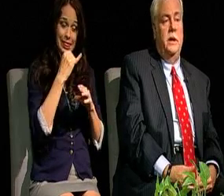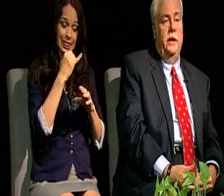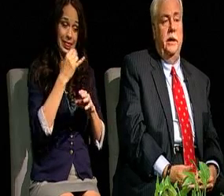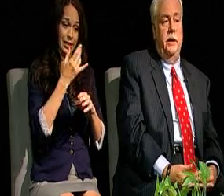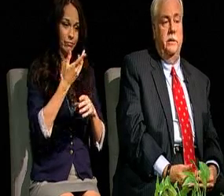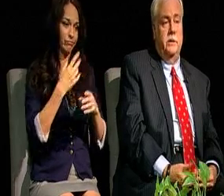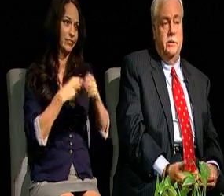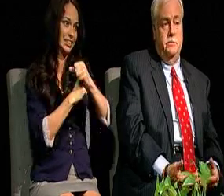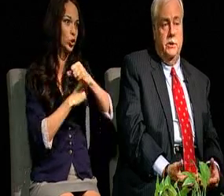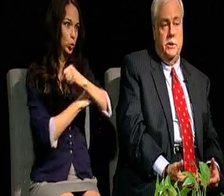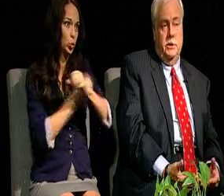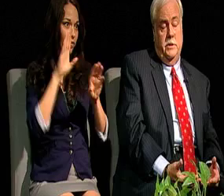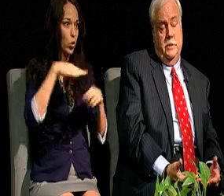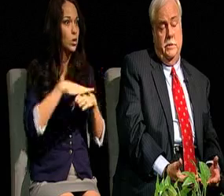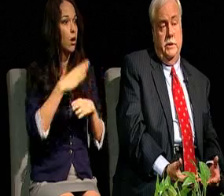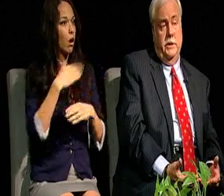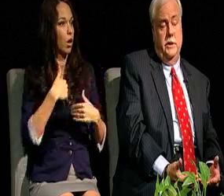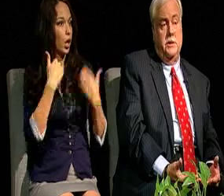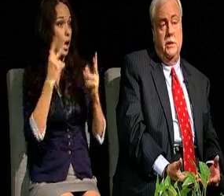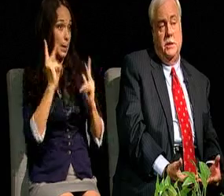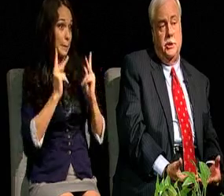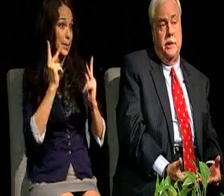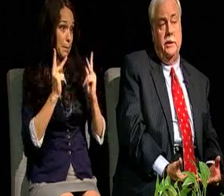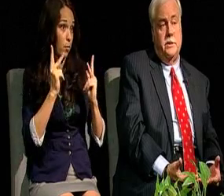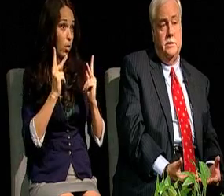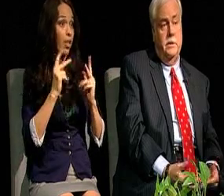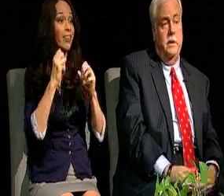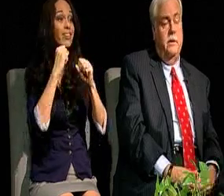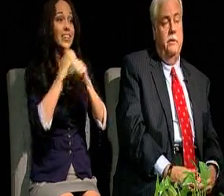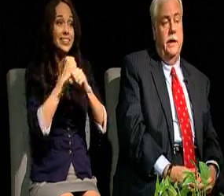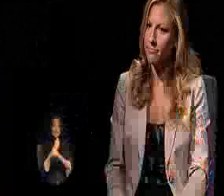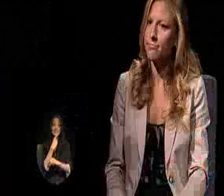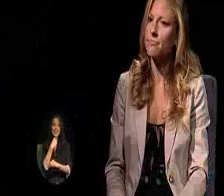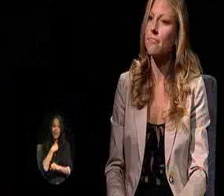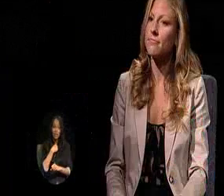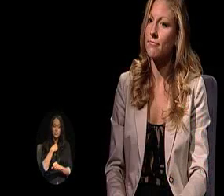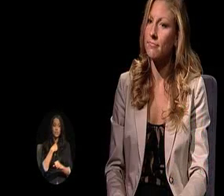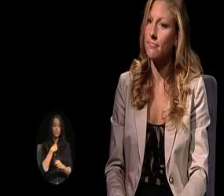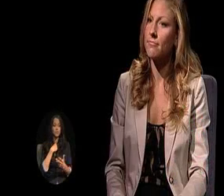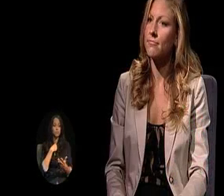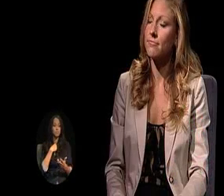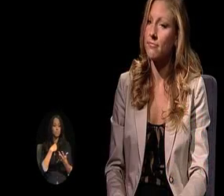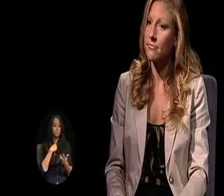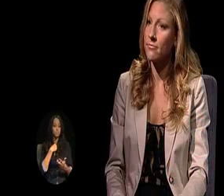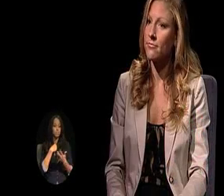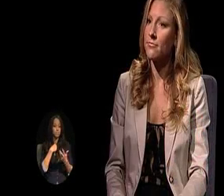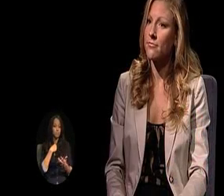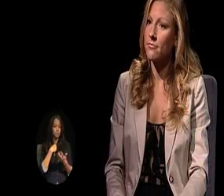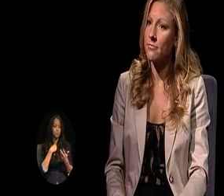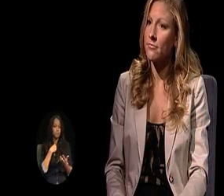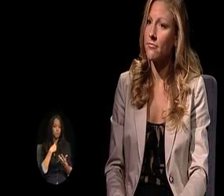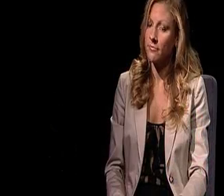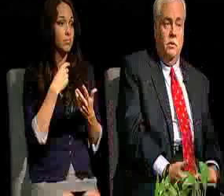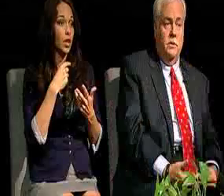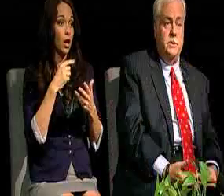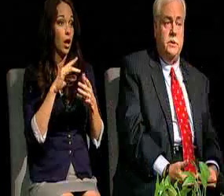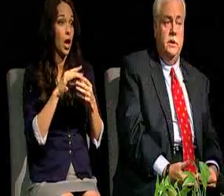and the statistics tell us that among 18-29 year olds,